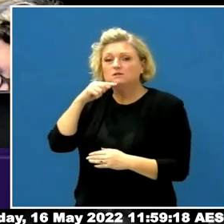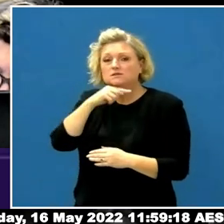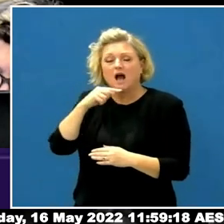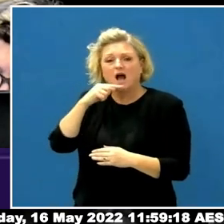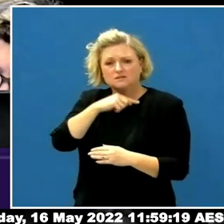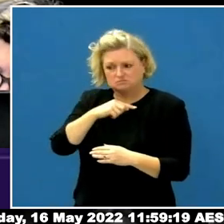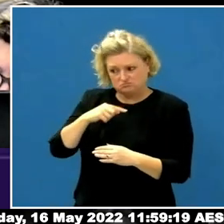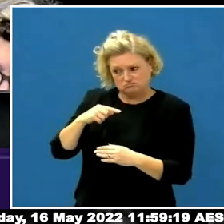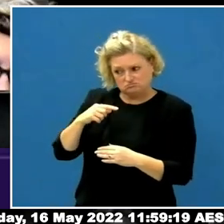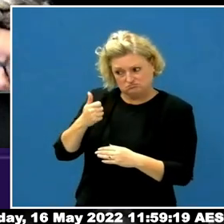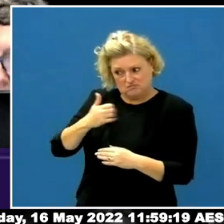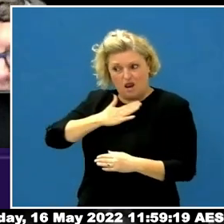Did he enjoy it?